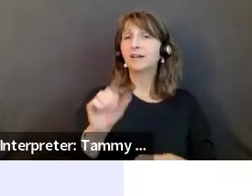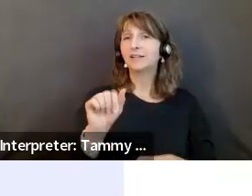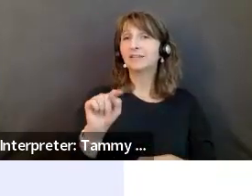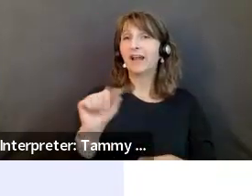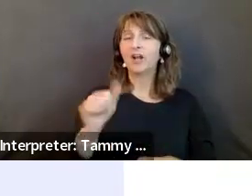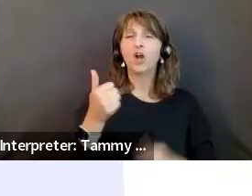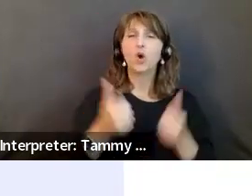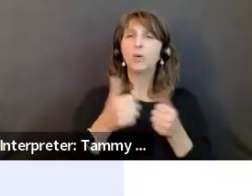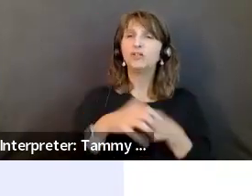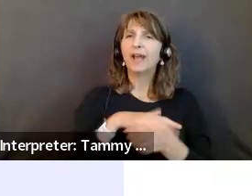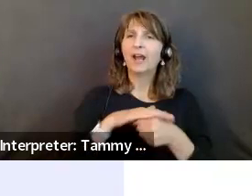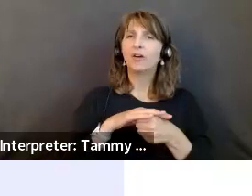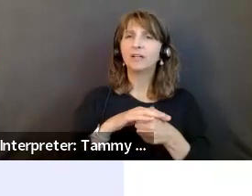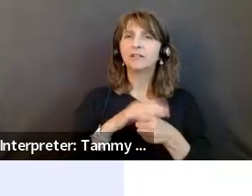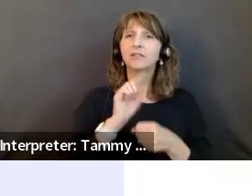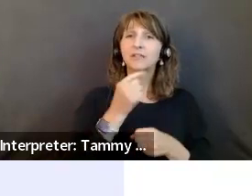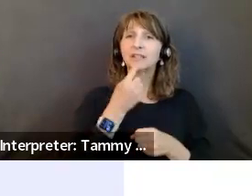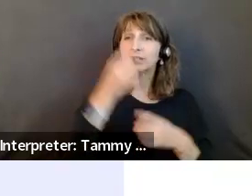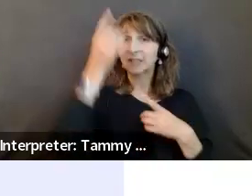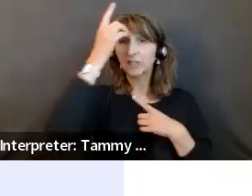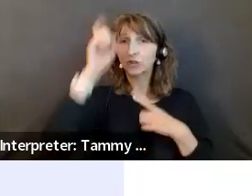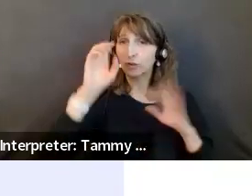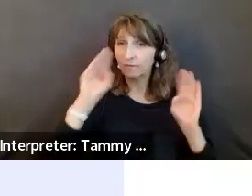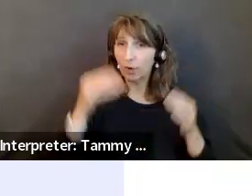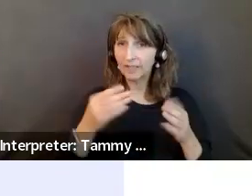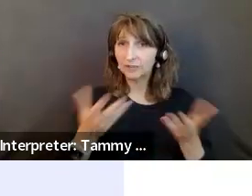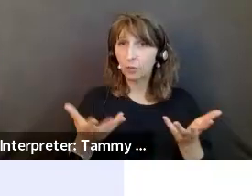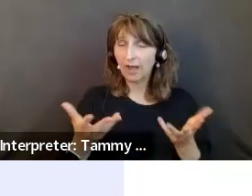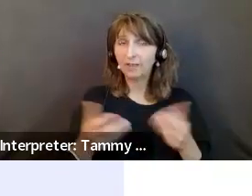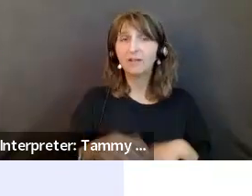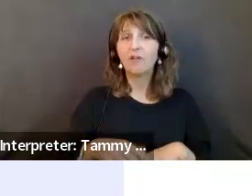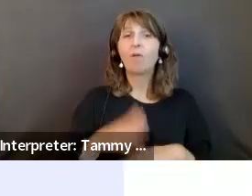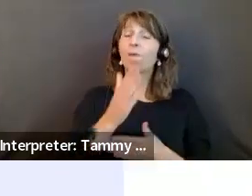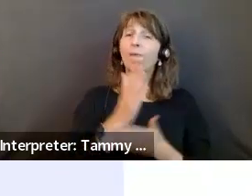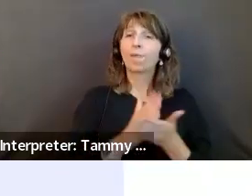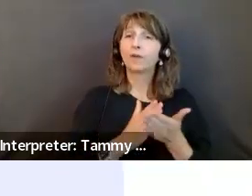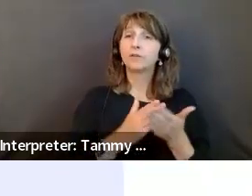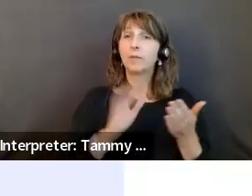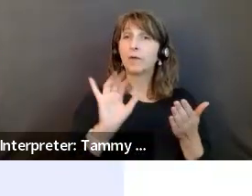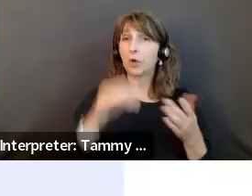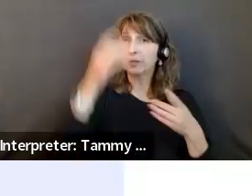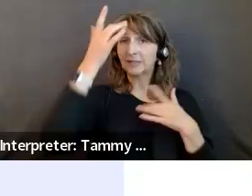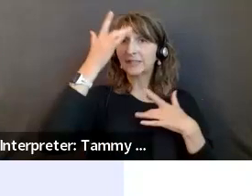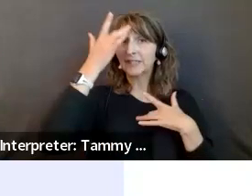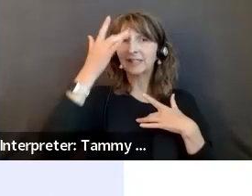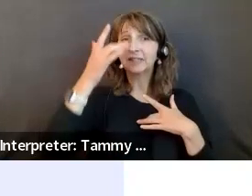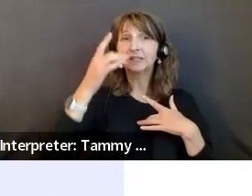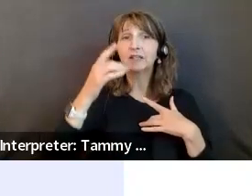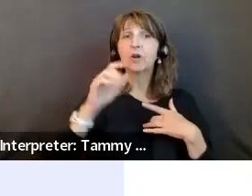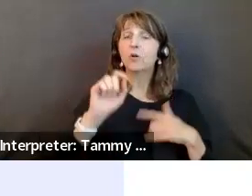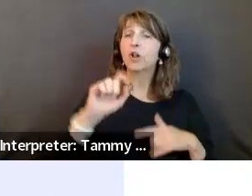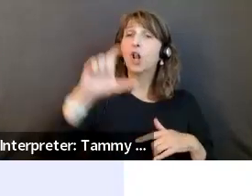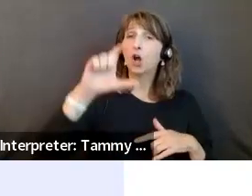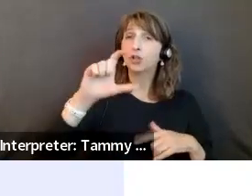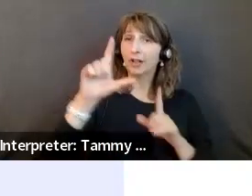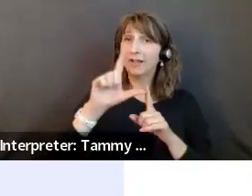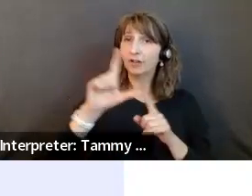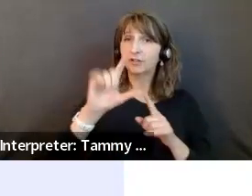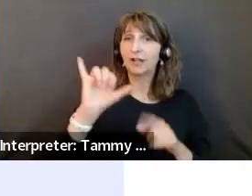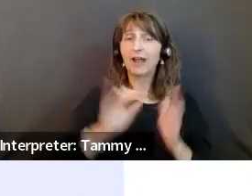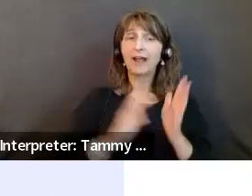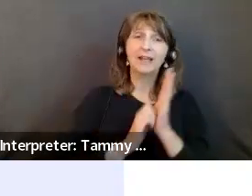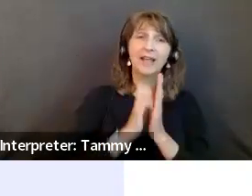And so, some of the ones that floated to the top or have a larger, font, or cancer, diabetes, obesity.